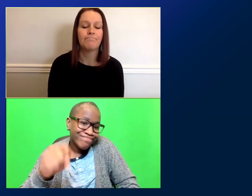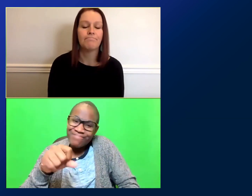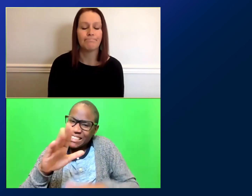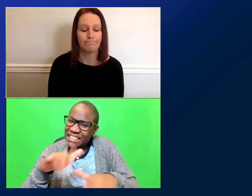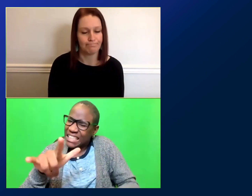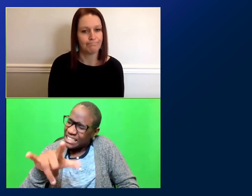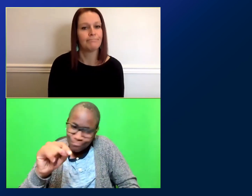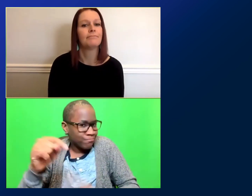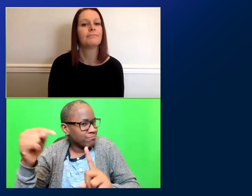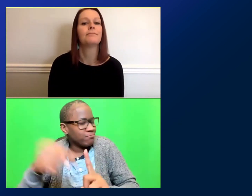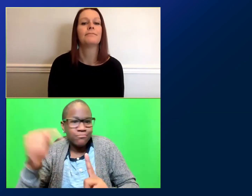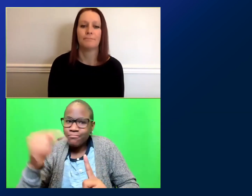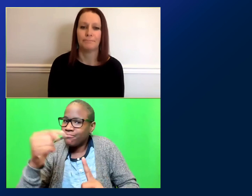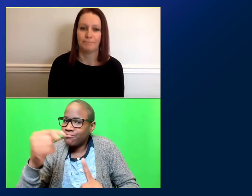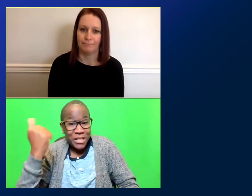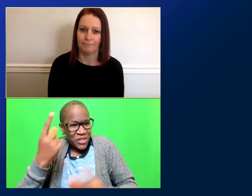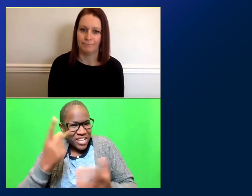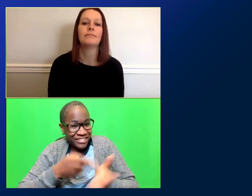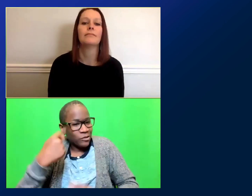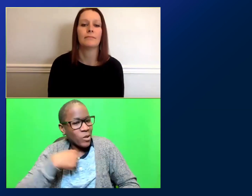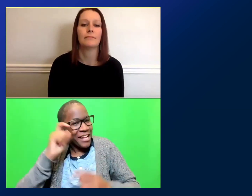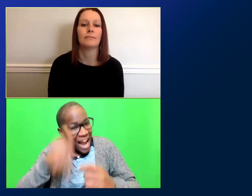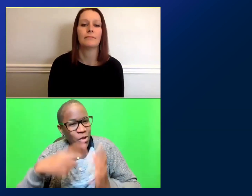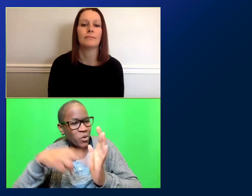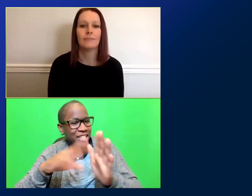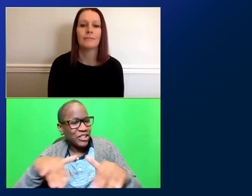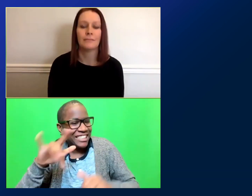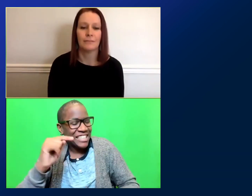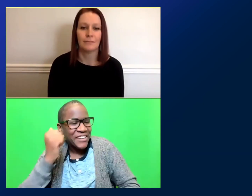that you use as you move forward because children honestly they're like sponges they soak everything